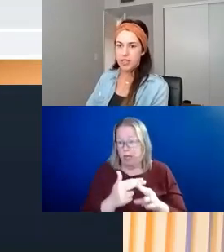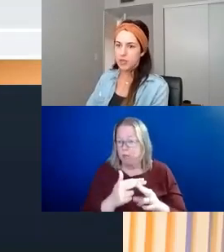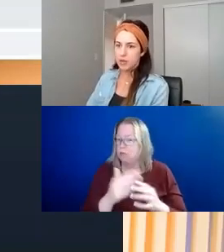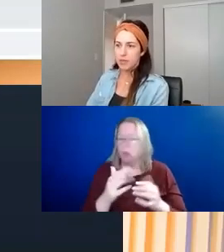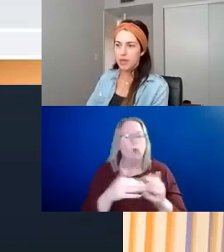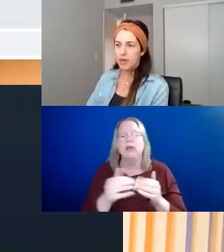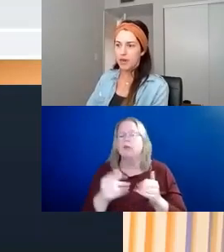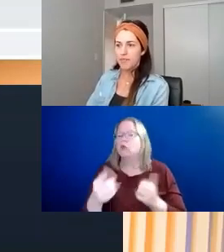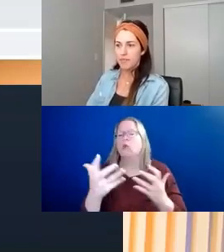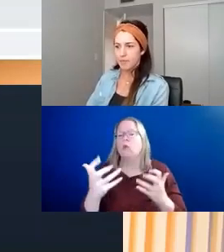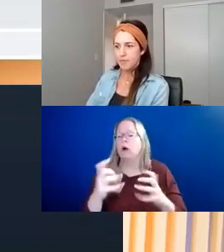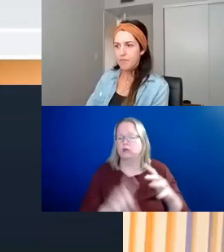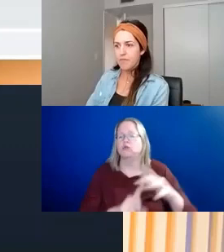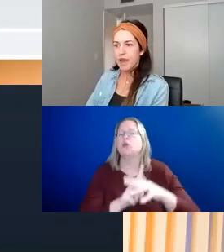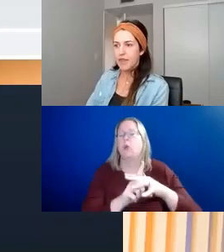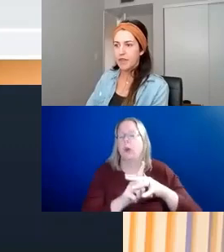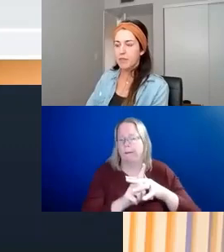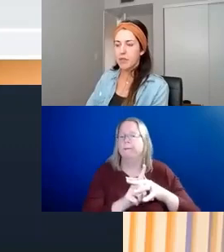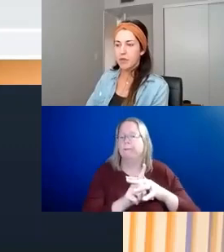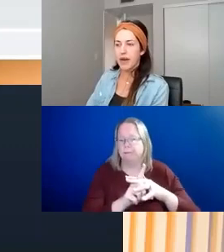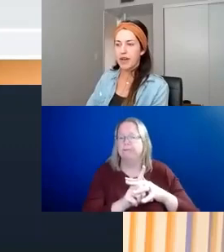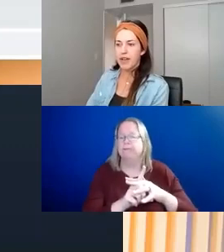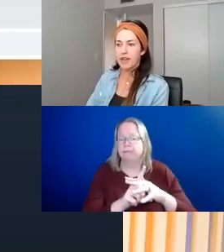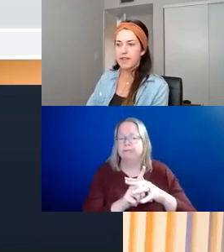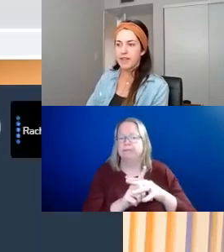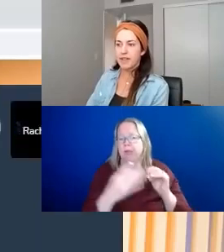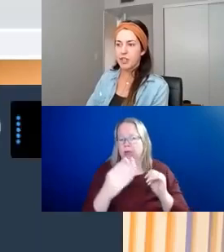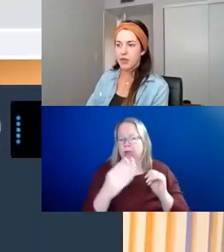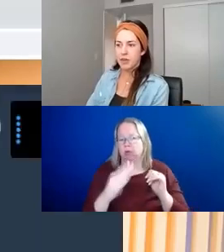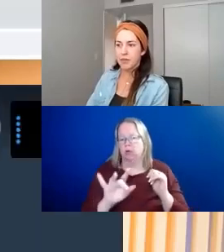to look here. There is a blue icon that says joint meeting.